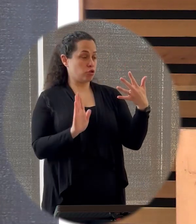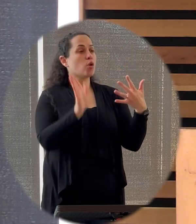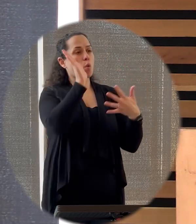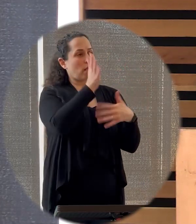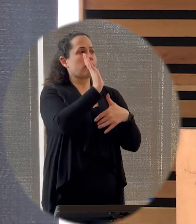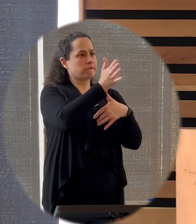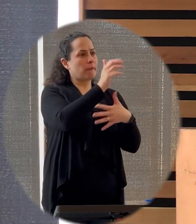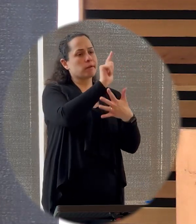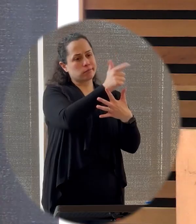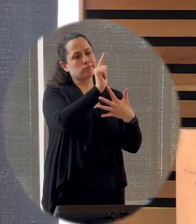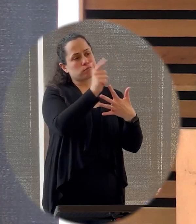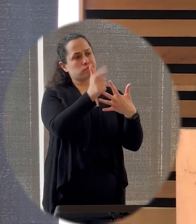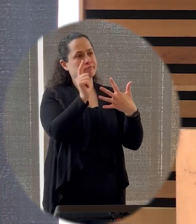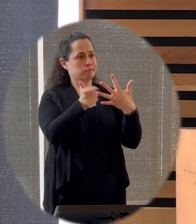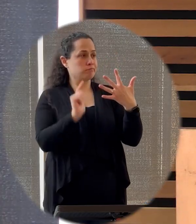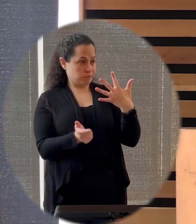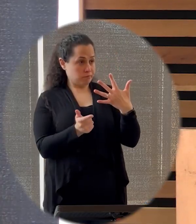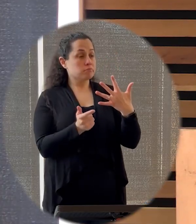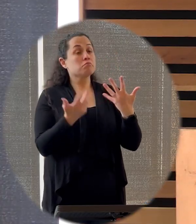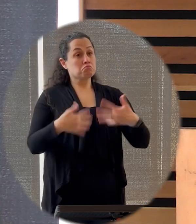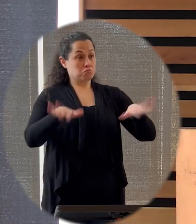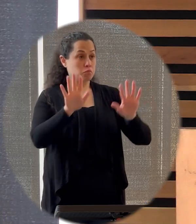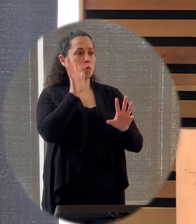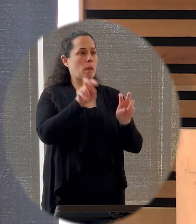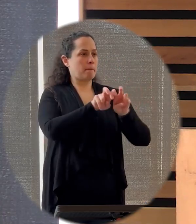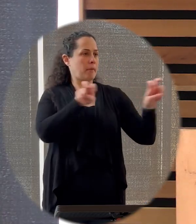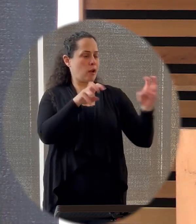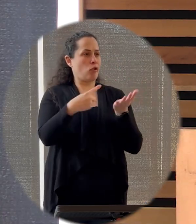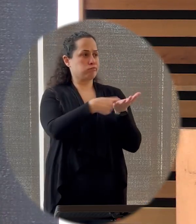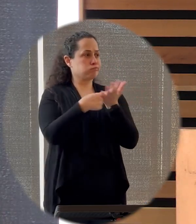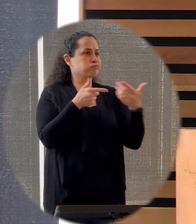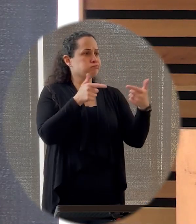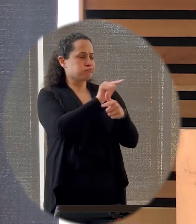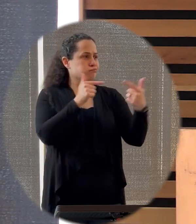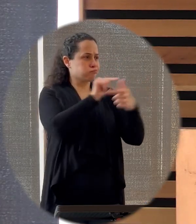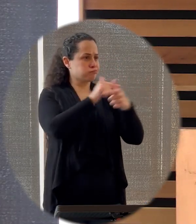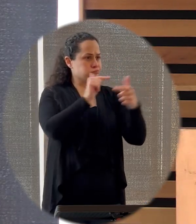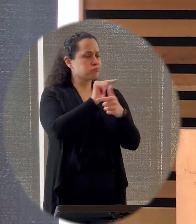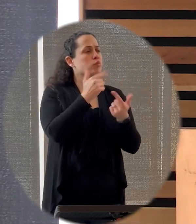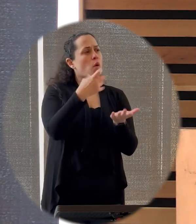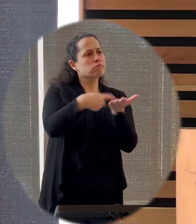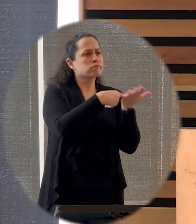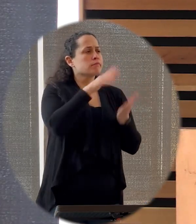speak for five minutes followed by a panel discussion to dig into the ideas, the experiences,